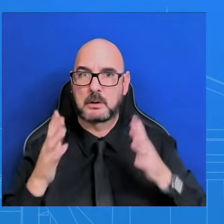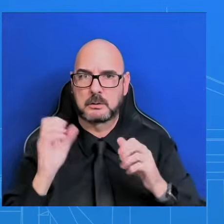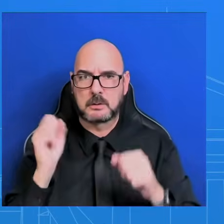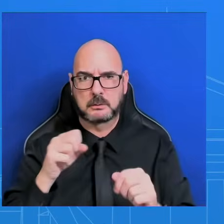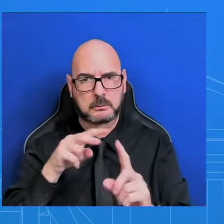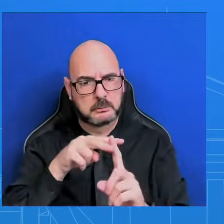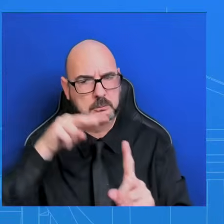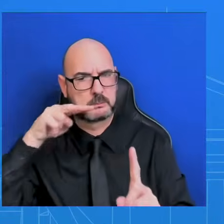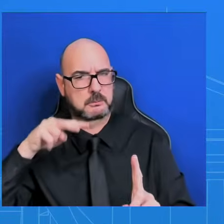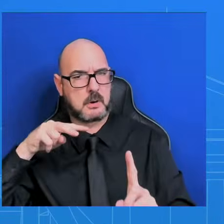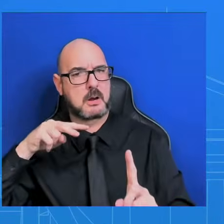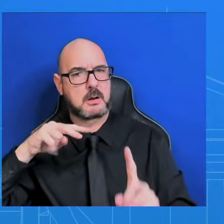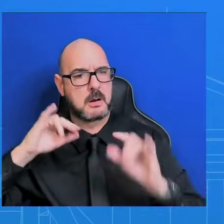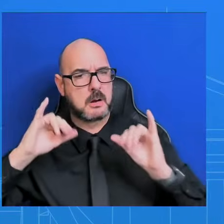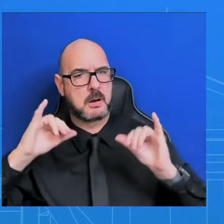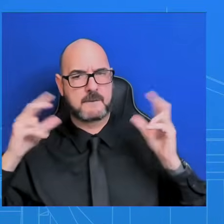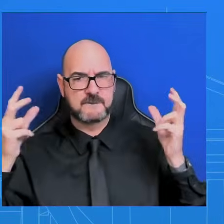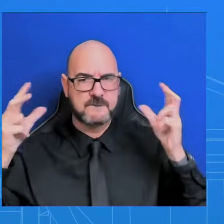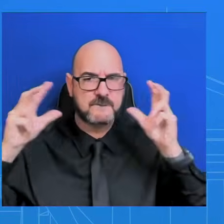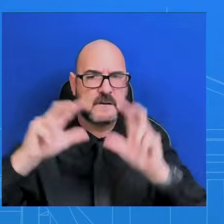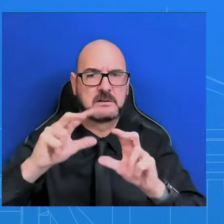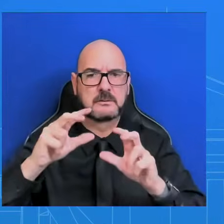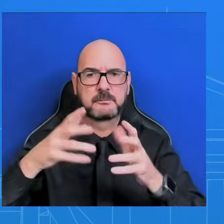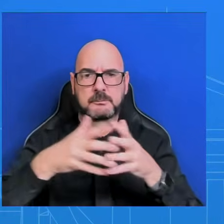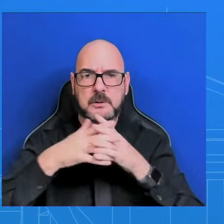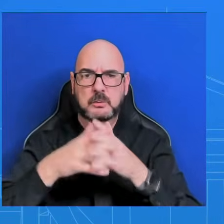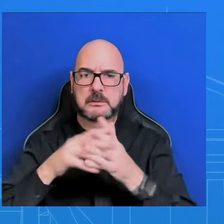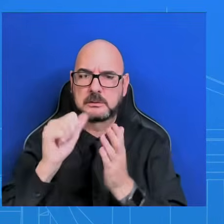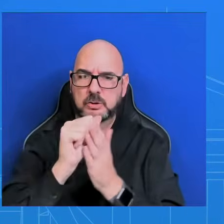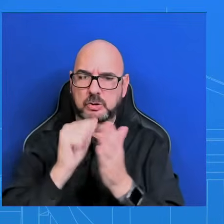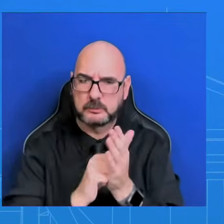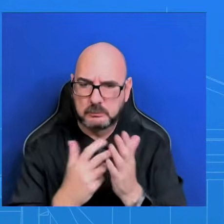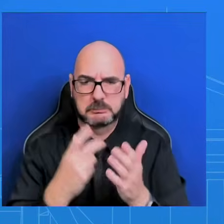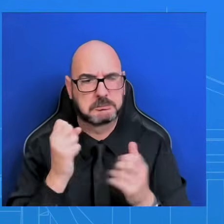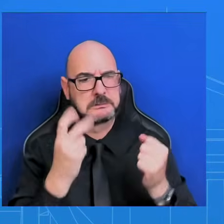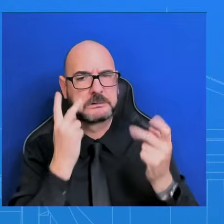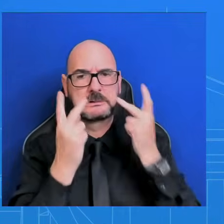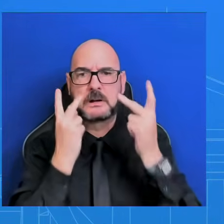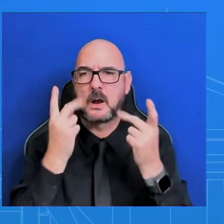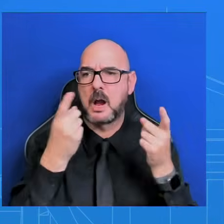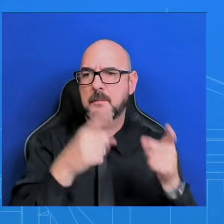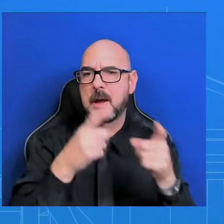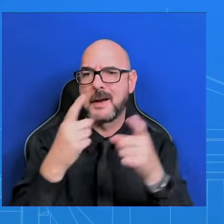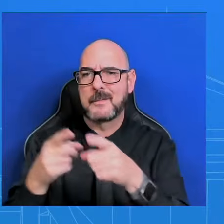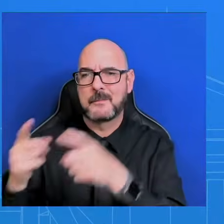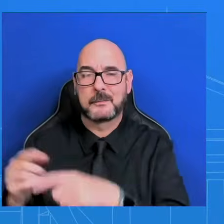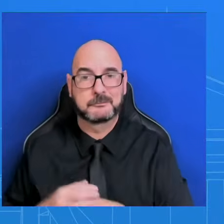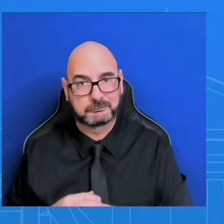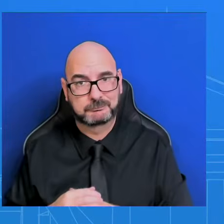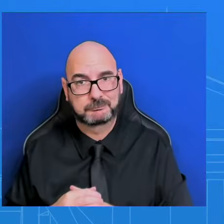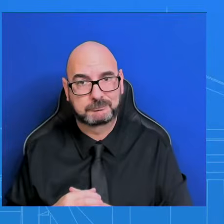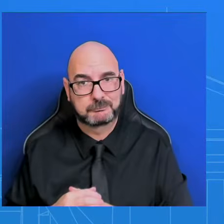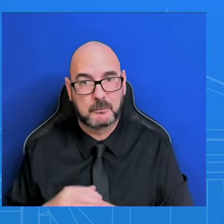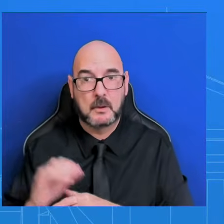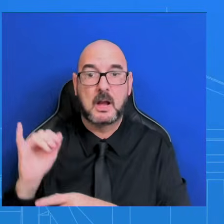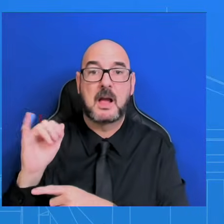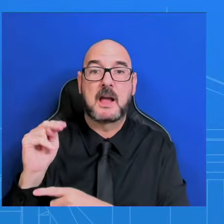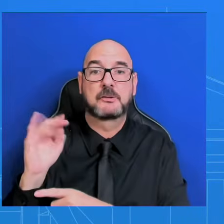The President will highlight the most significant investment in our nation's infrastructure in generations, the biggest investment in fighting climate change,